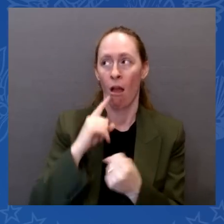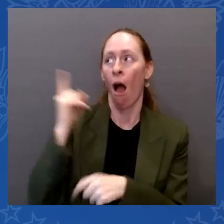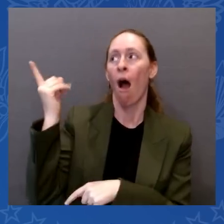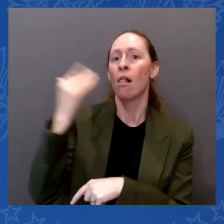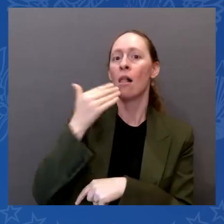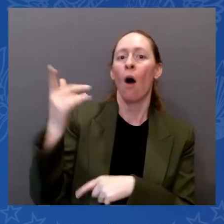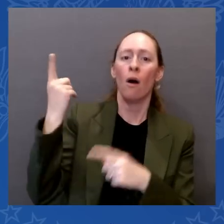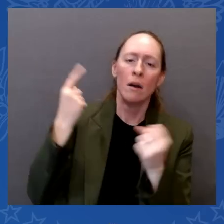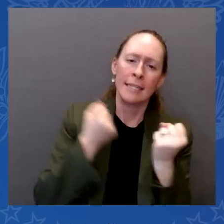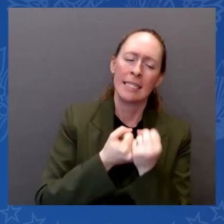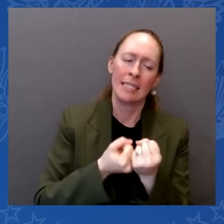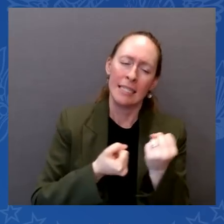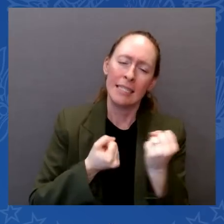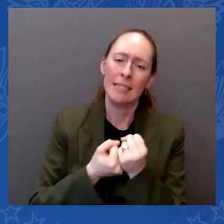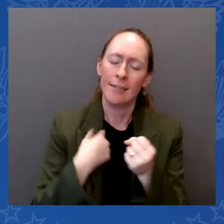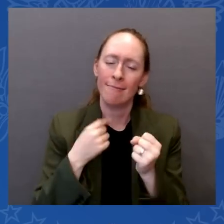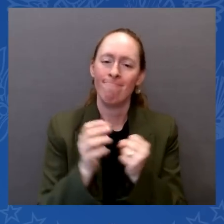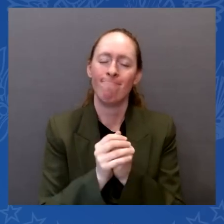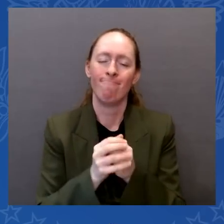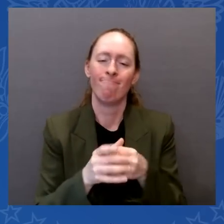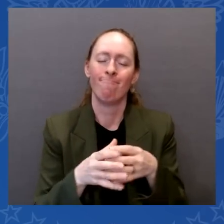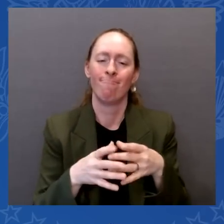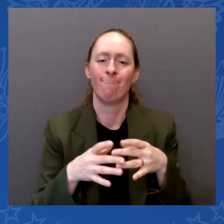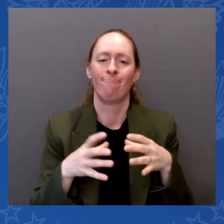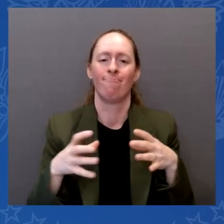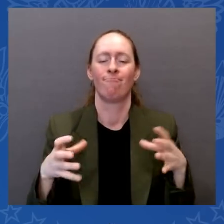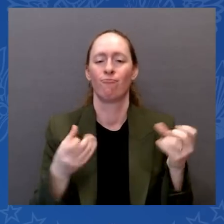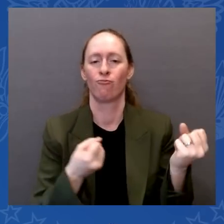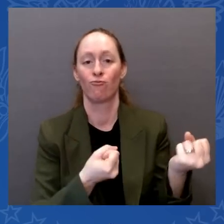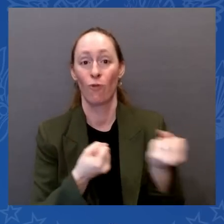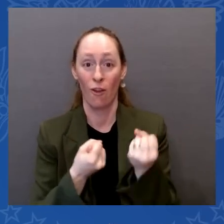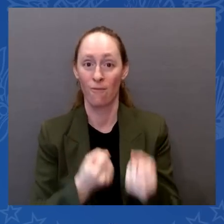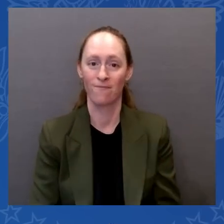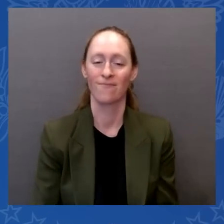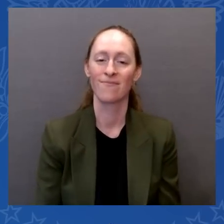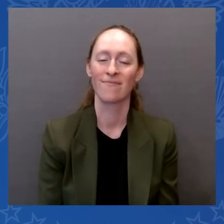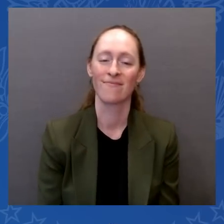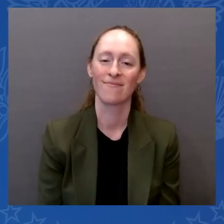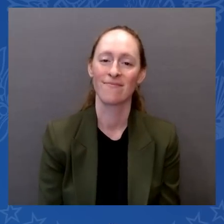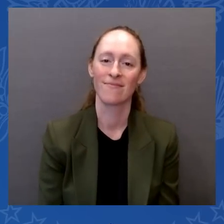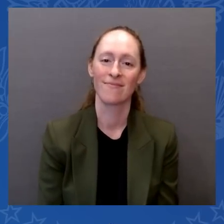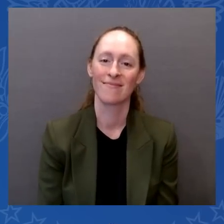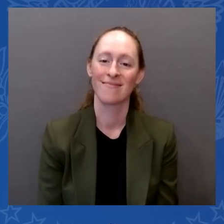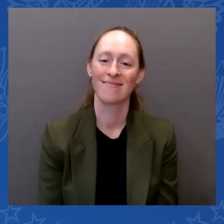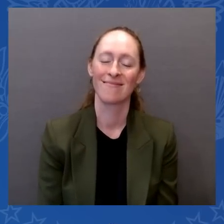I'm so proud to be part of the army of skilled union workers, union workers who look like me,